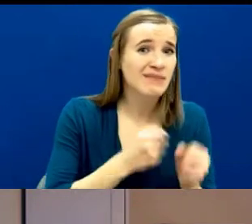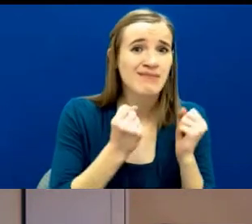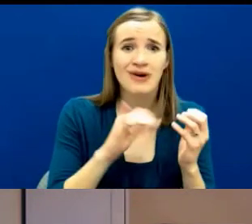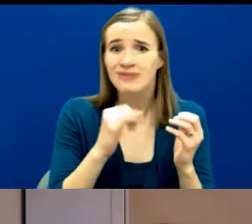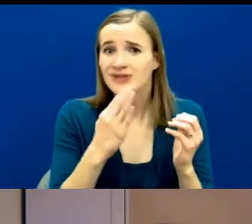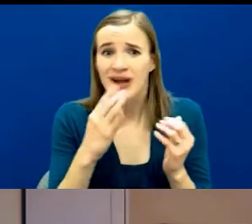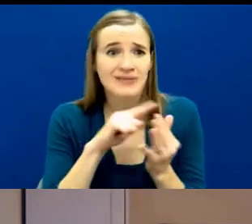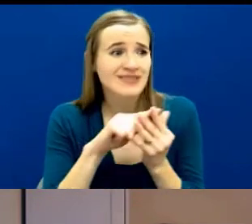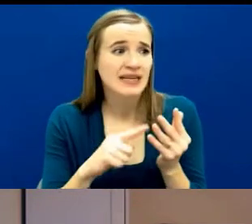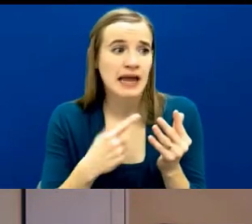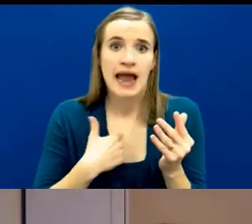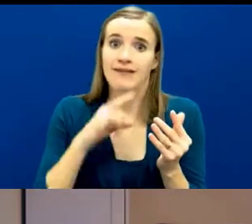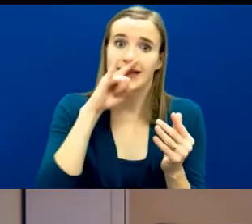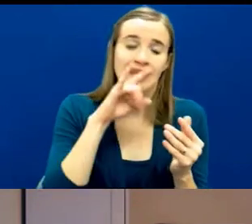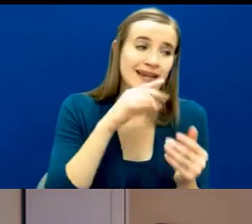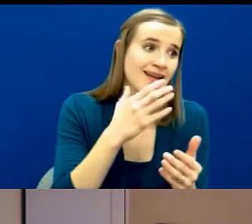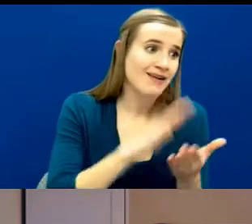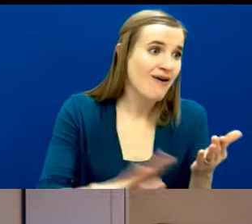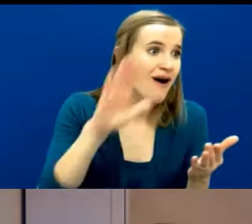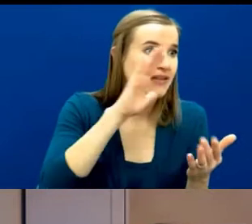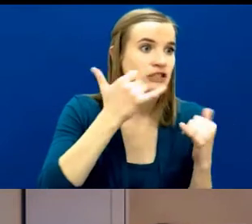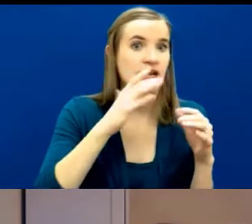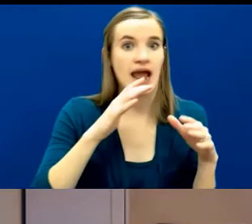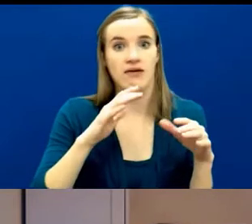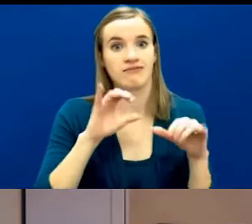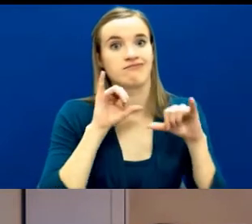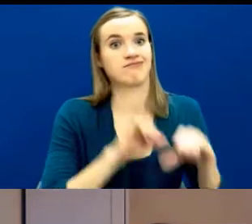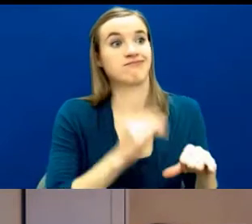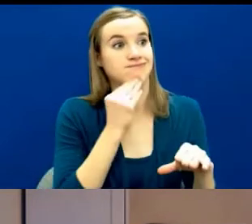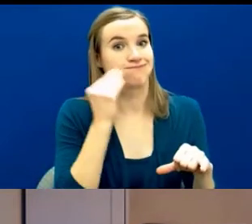and locked down, you know, teaching classes and working with my students on